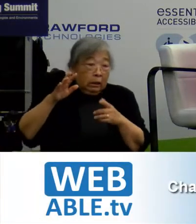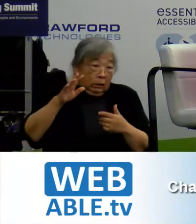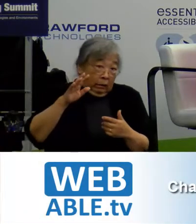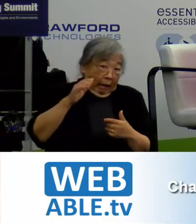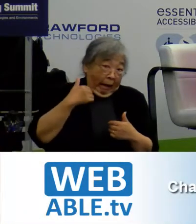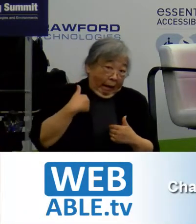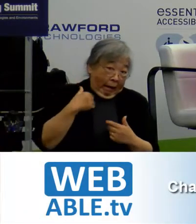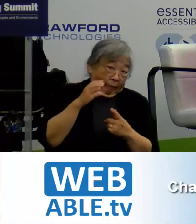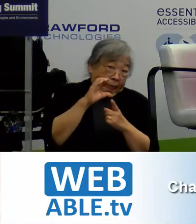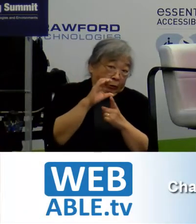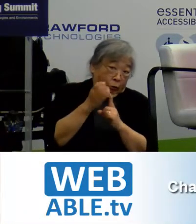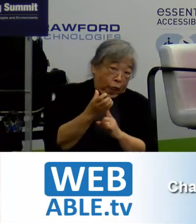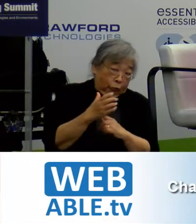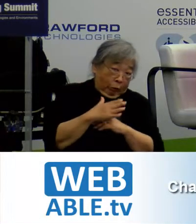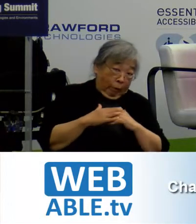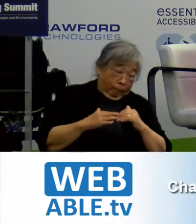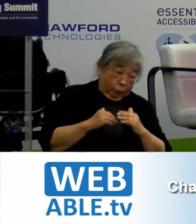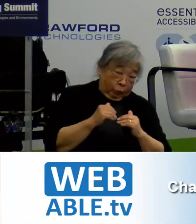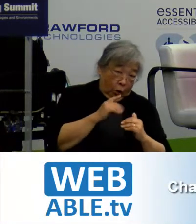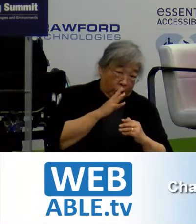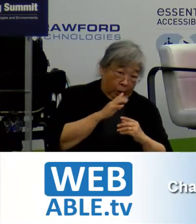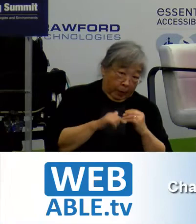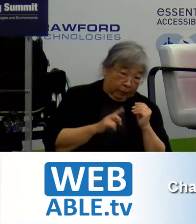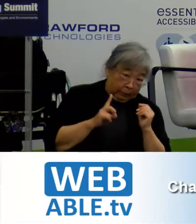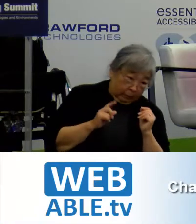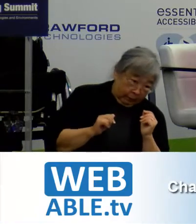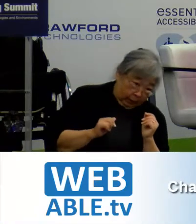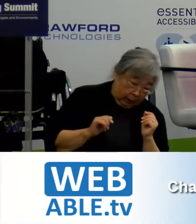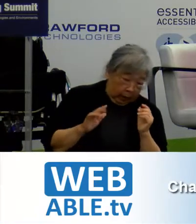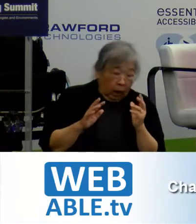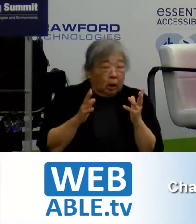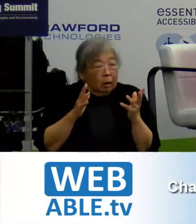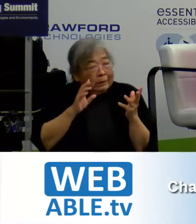able to talk about disability has to start at the top regardless of the size of the company